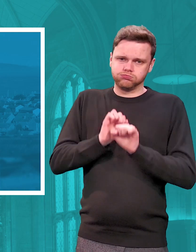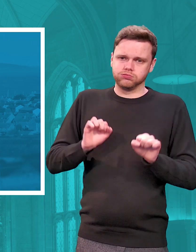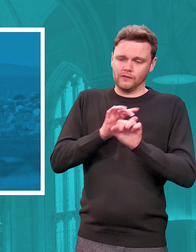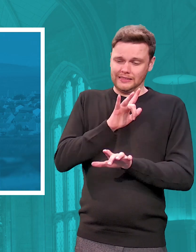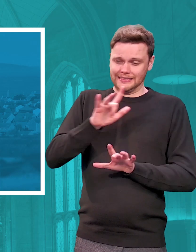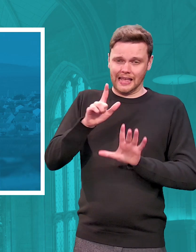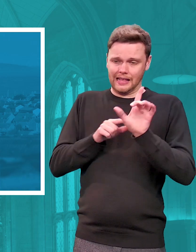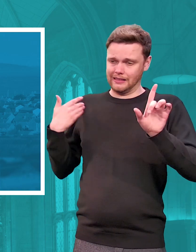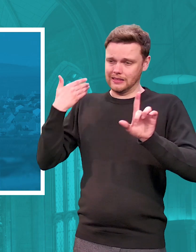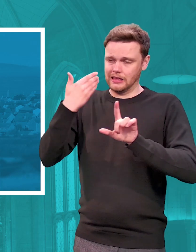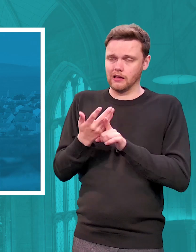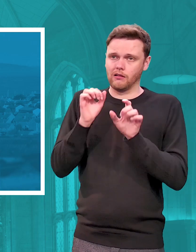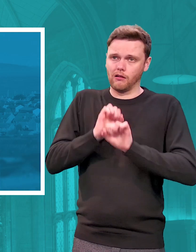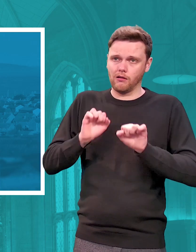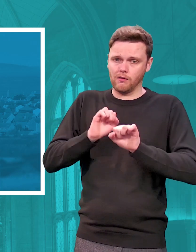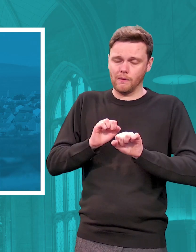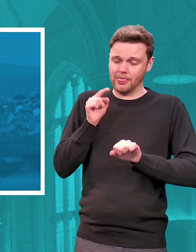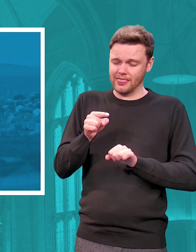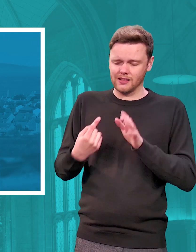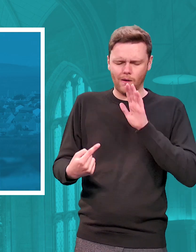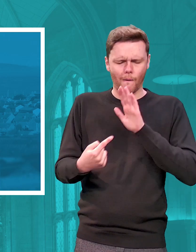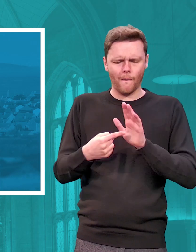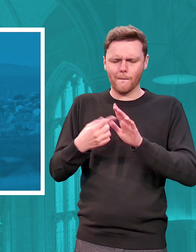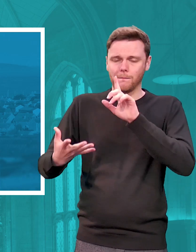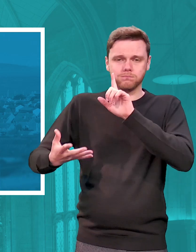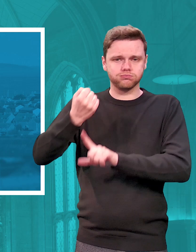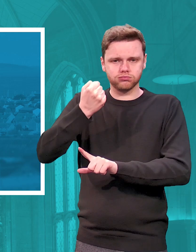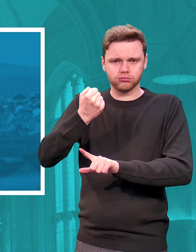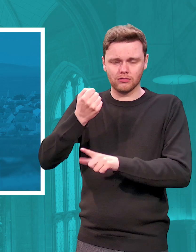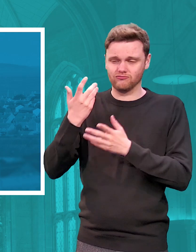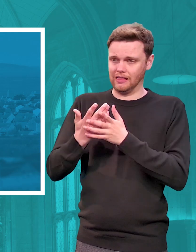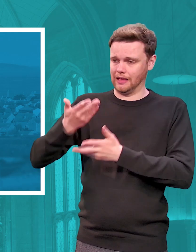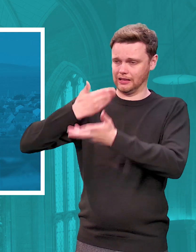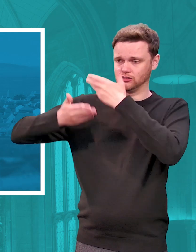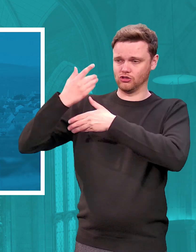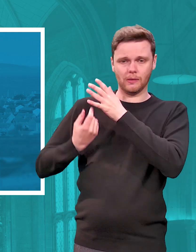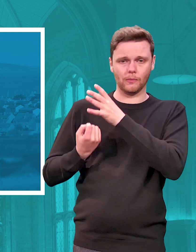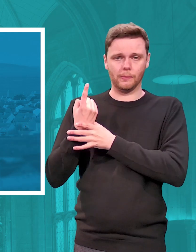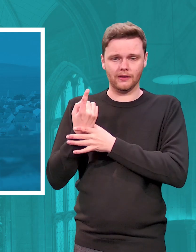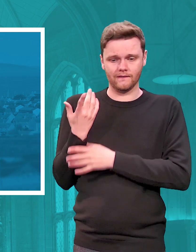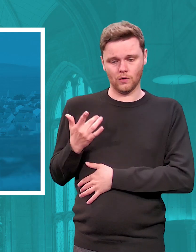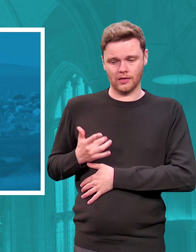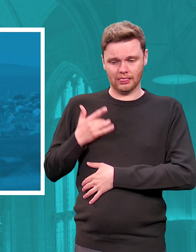It's a significant milestone, a historic moment, not only in the life of the Pension Schemes,